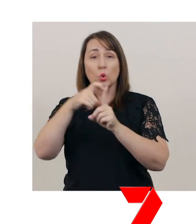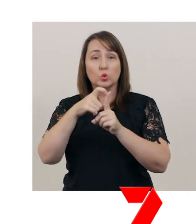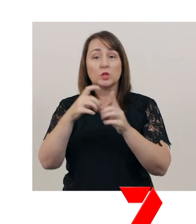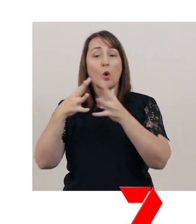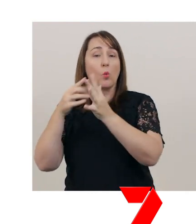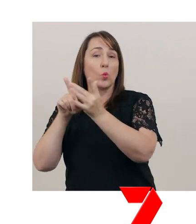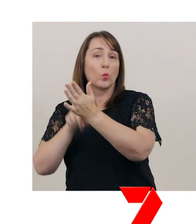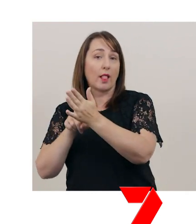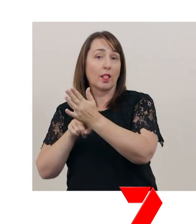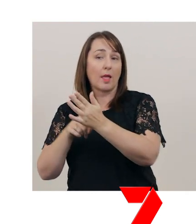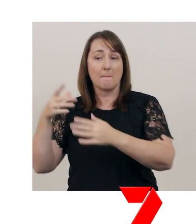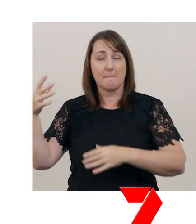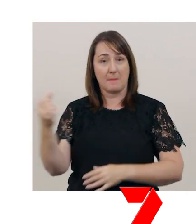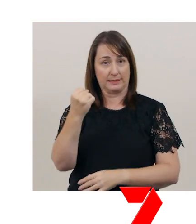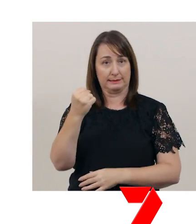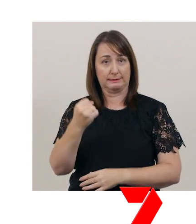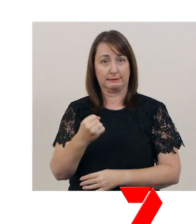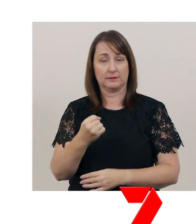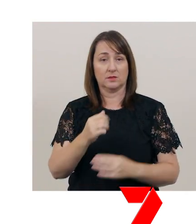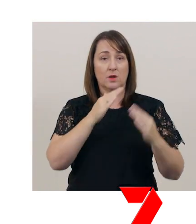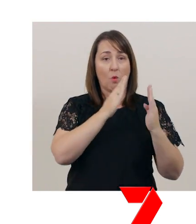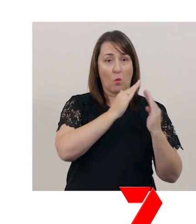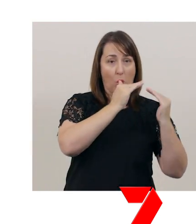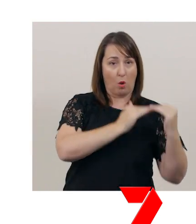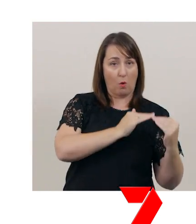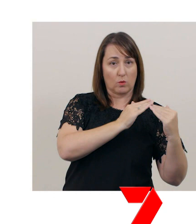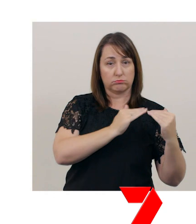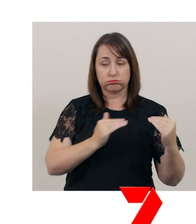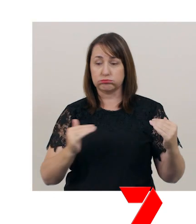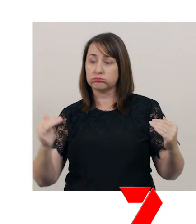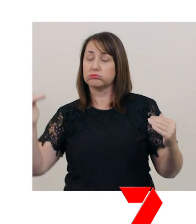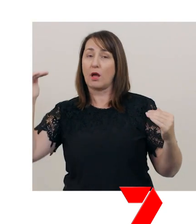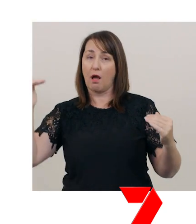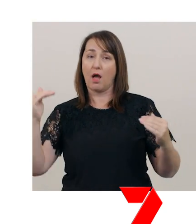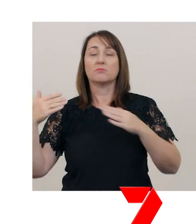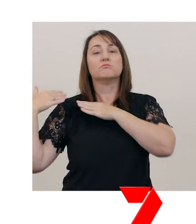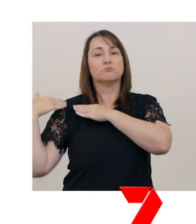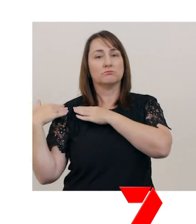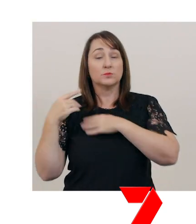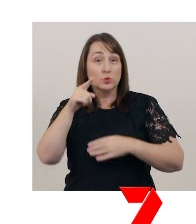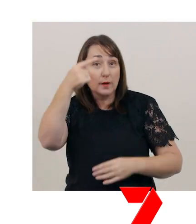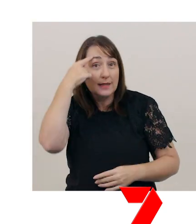from weakest degree of obligation to strongest degree of obligation. Did you think of something similar?